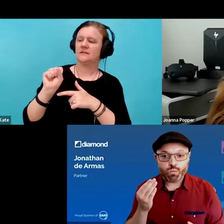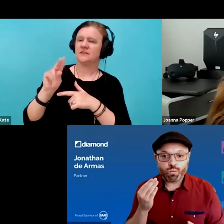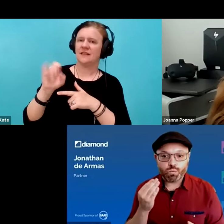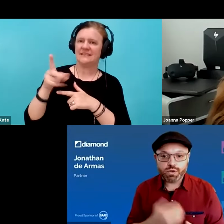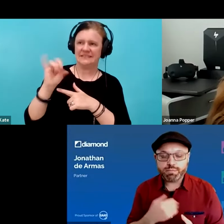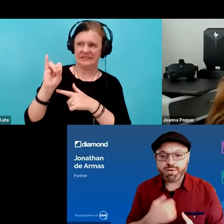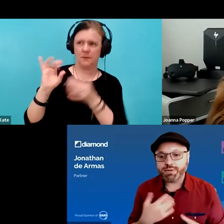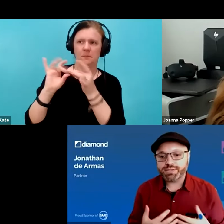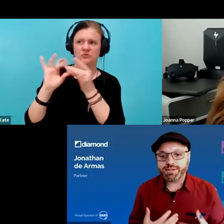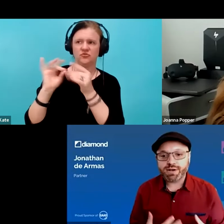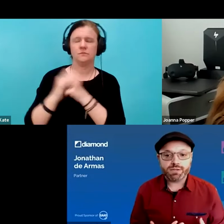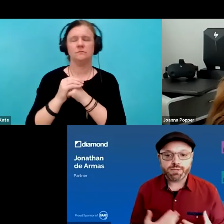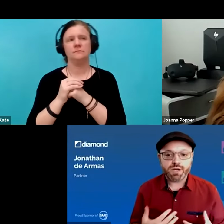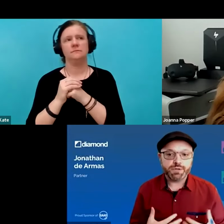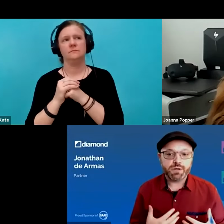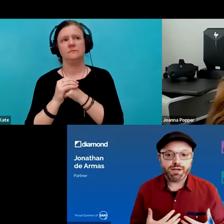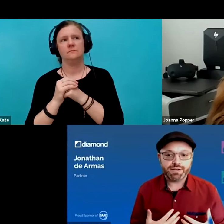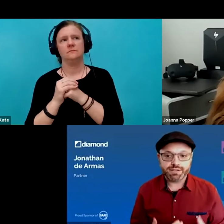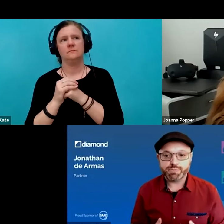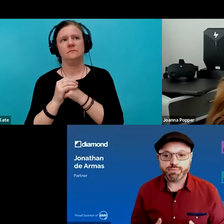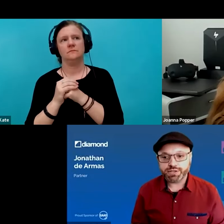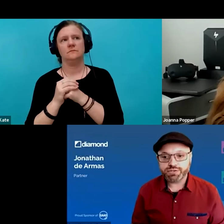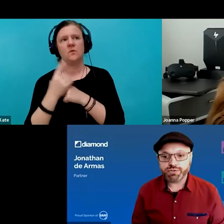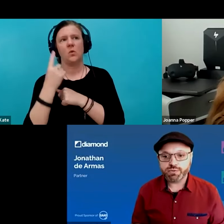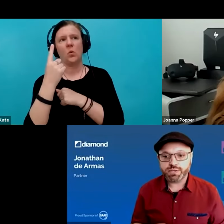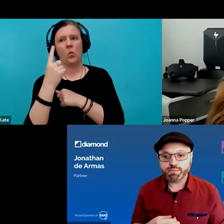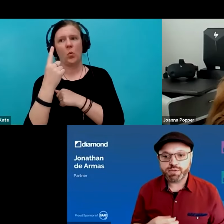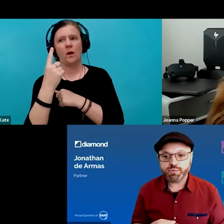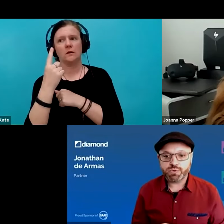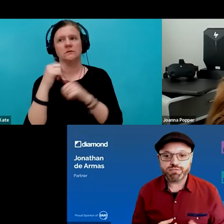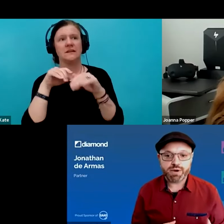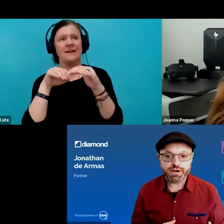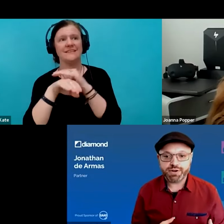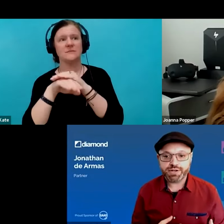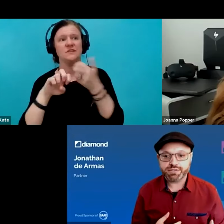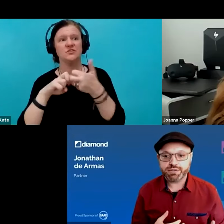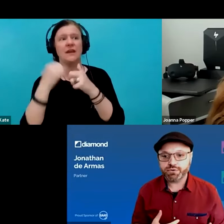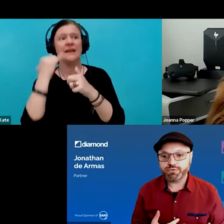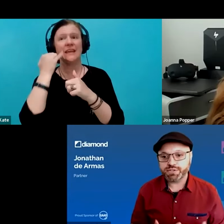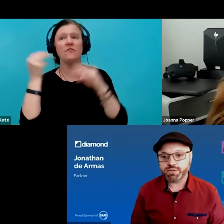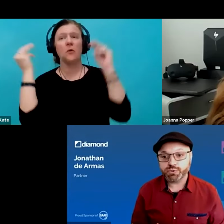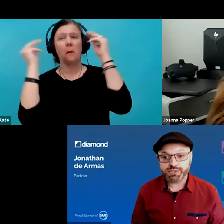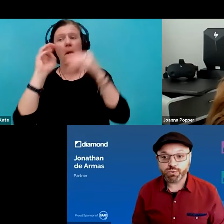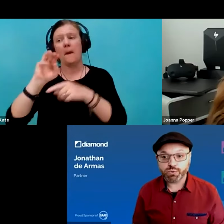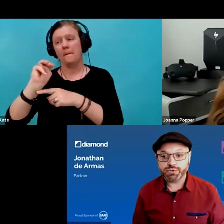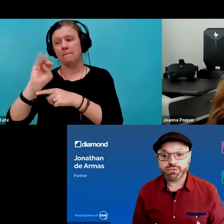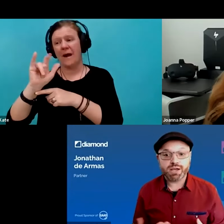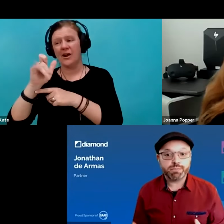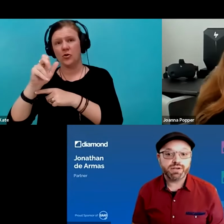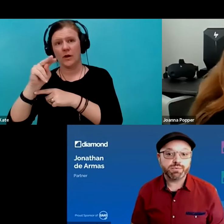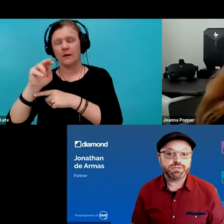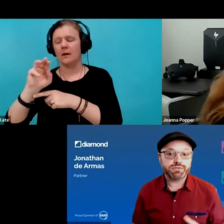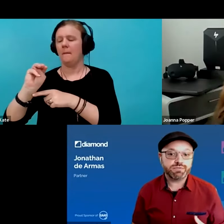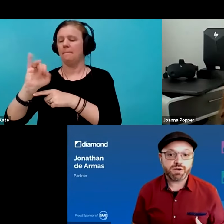Jonathan de Armas: One maybe less call common accessibility issue is people who have migraines and other vestibular disorders, not being able to use VR